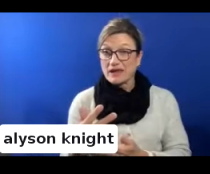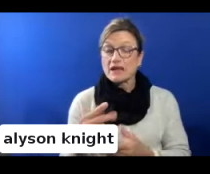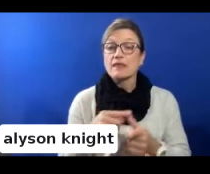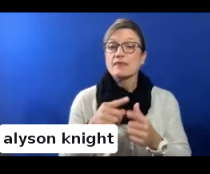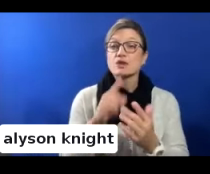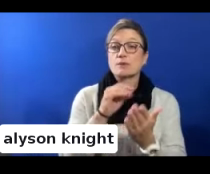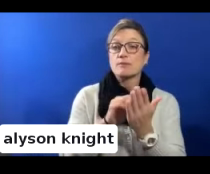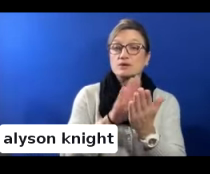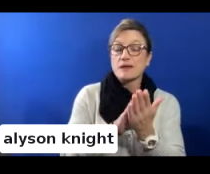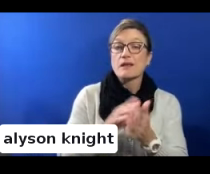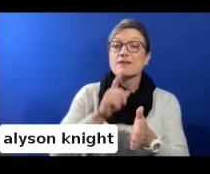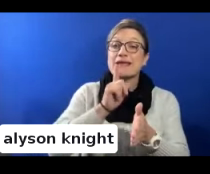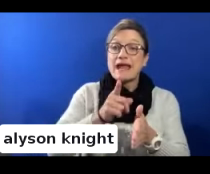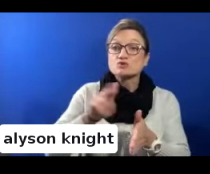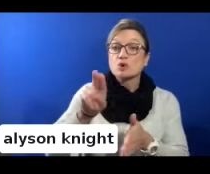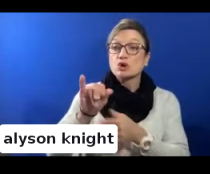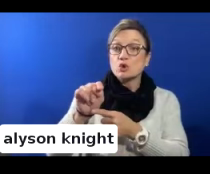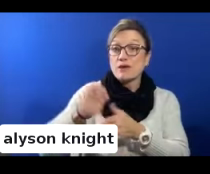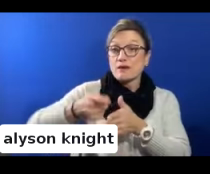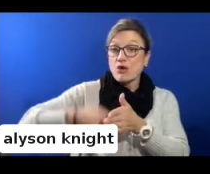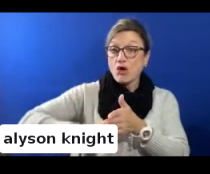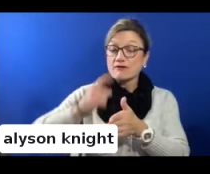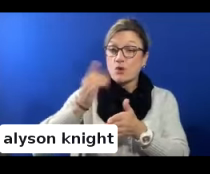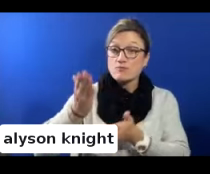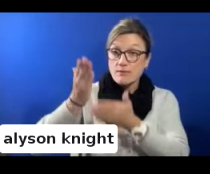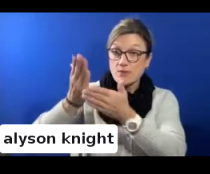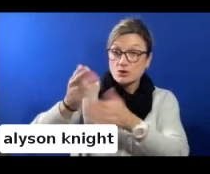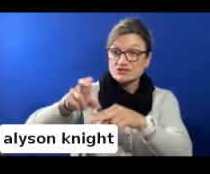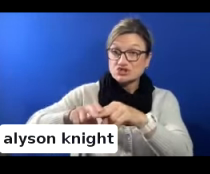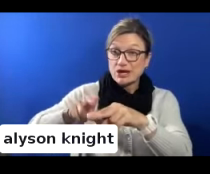unit cost of the proposed chairs was higher than anticipated.